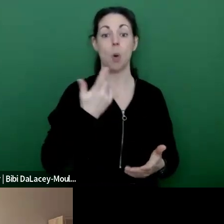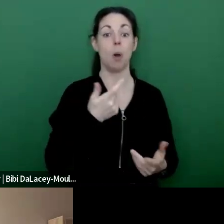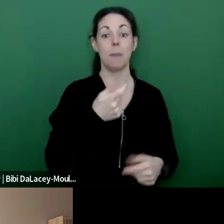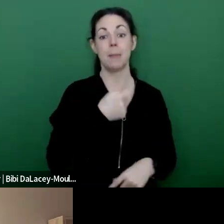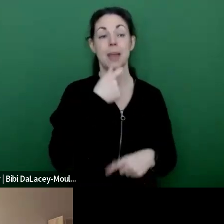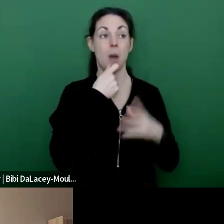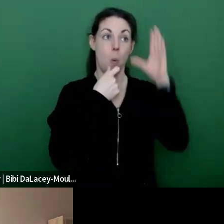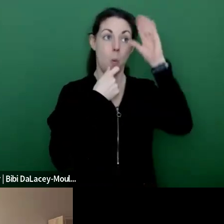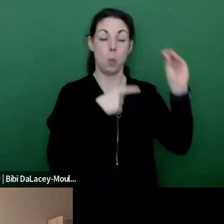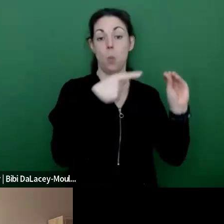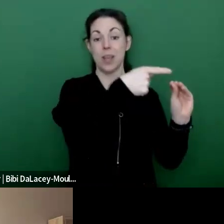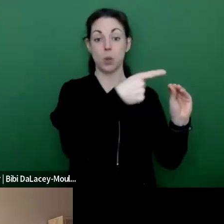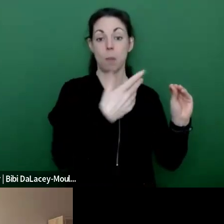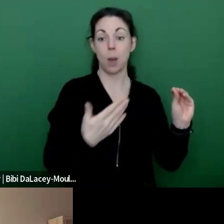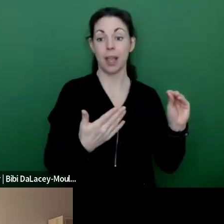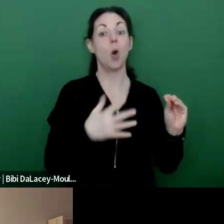when sometimes illegalities have been